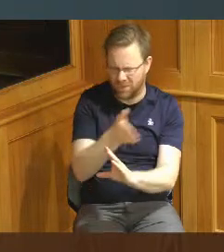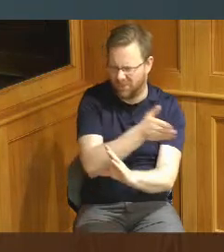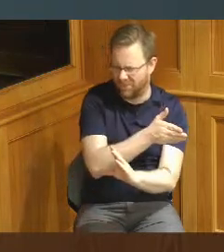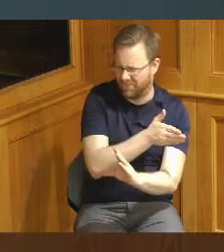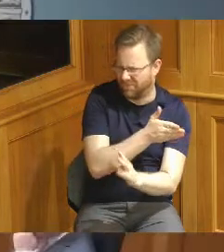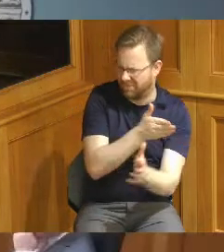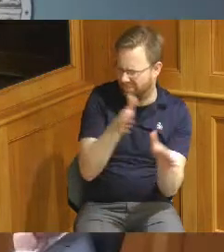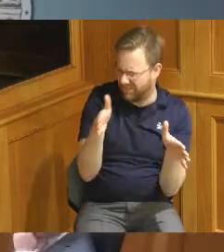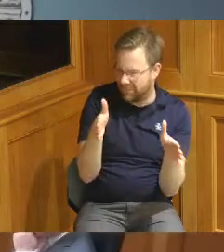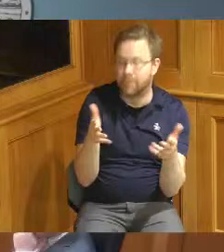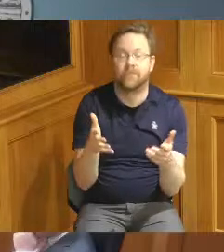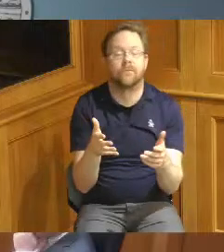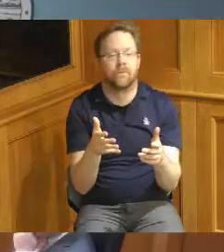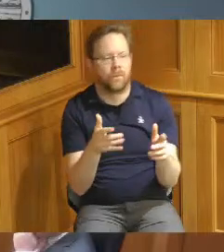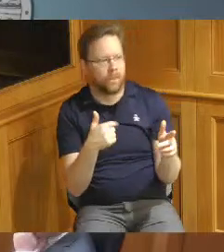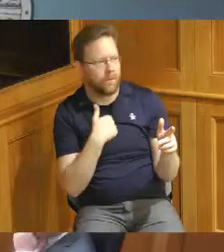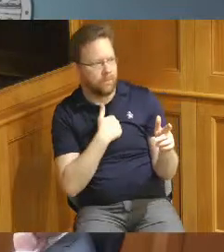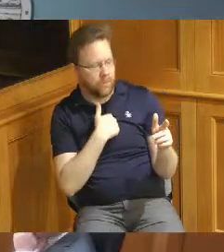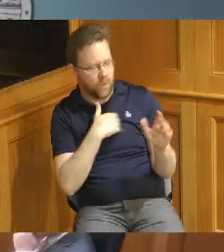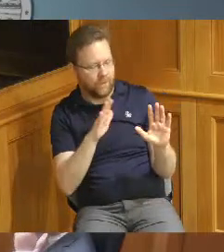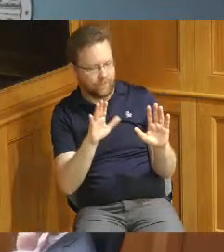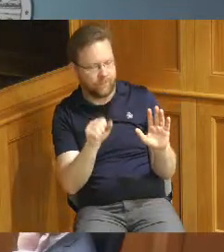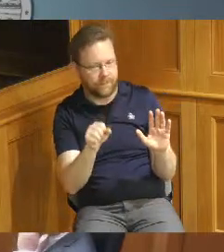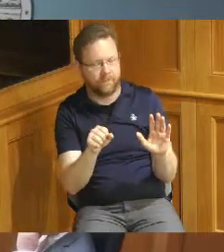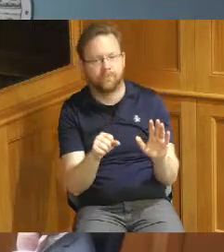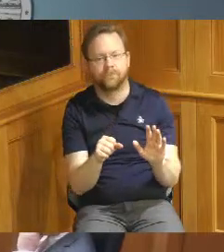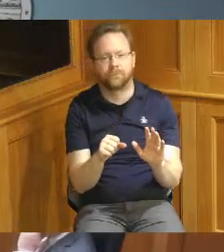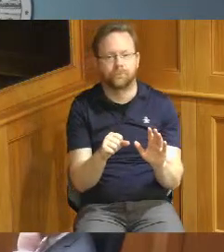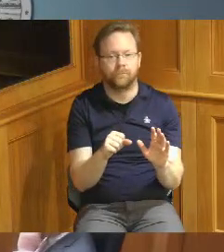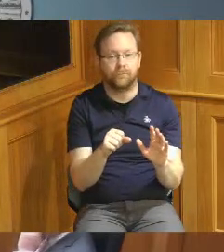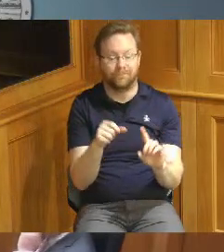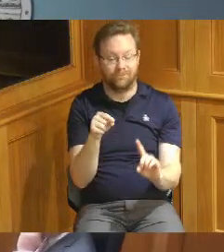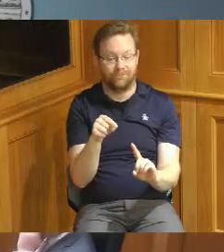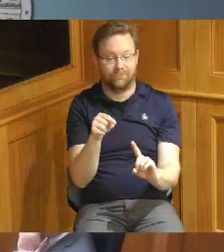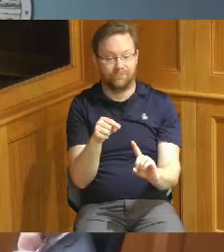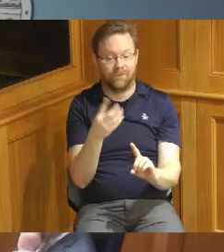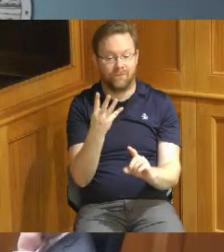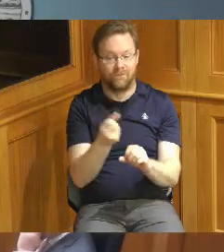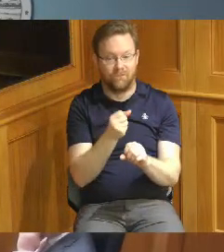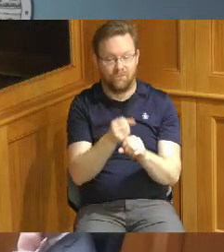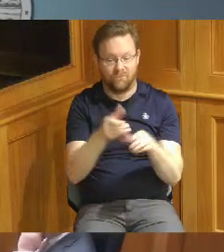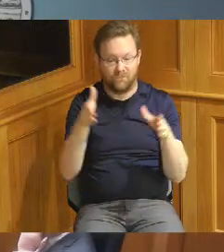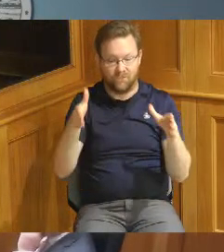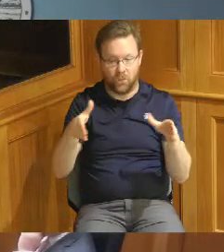well so I really want to congratulate you on the continued work to bring in money to help